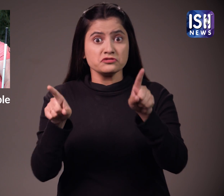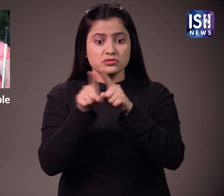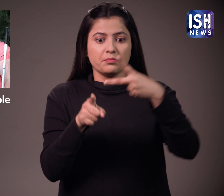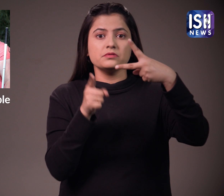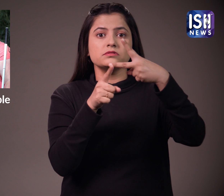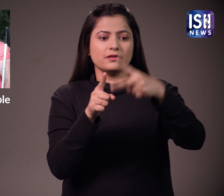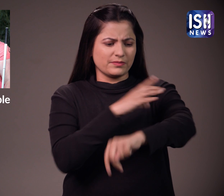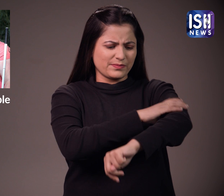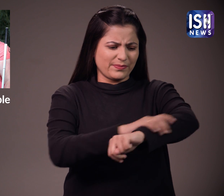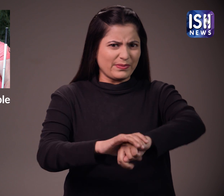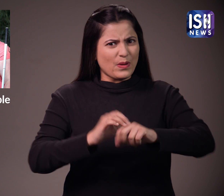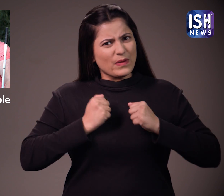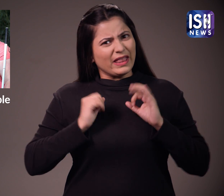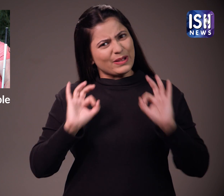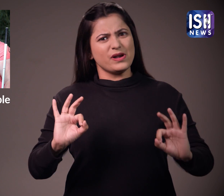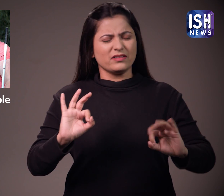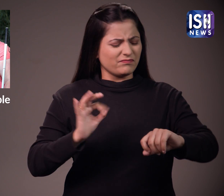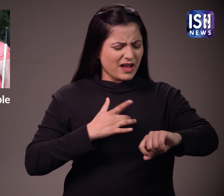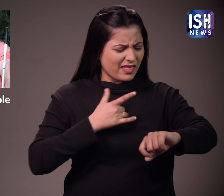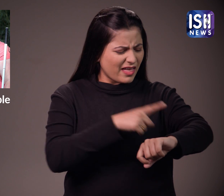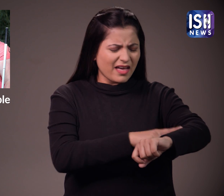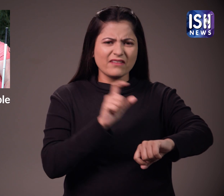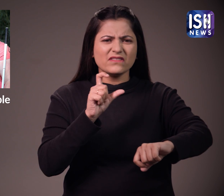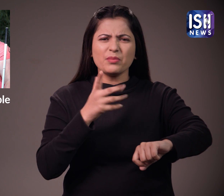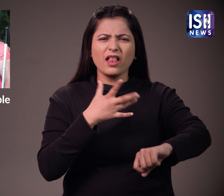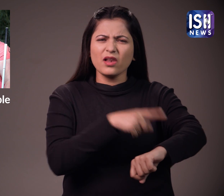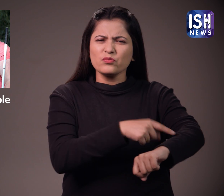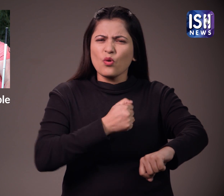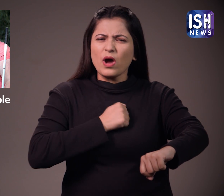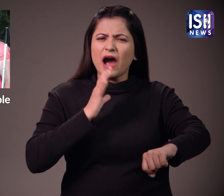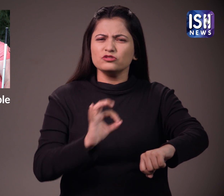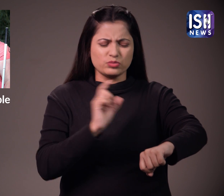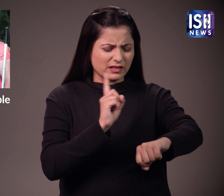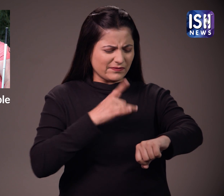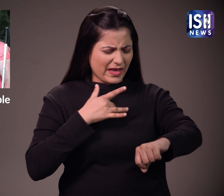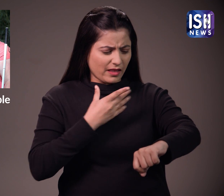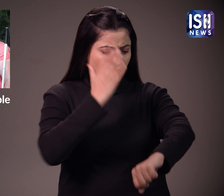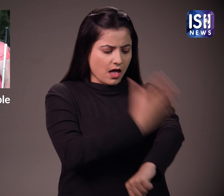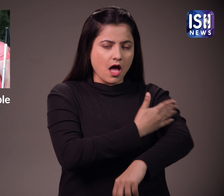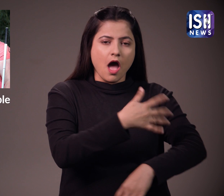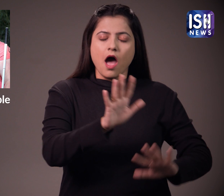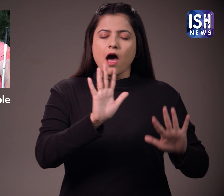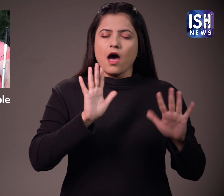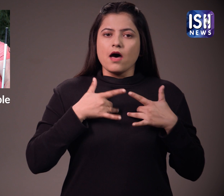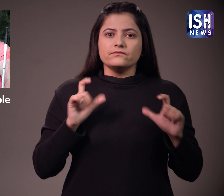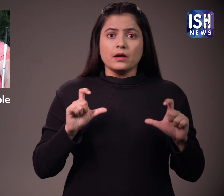while some amputate an arm as they feel it is a part of their body.